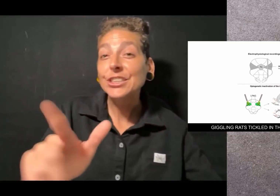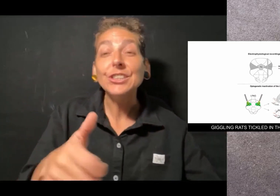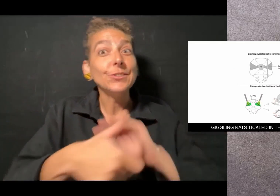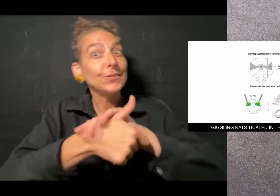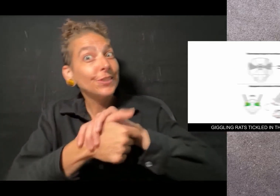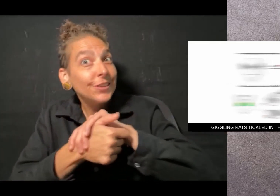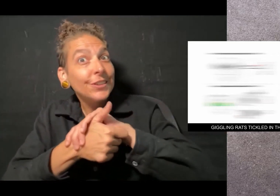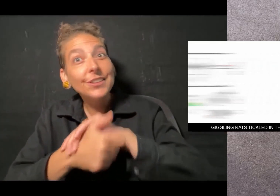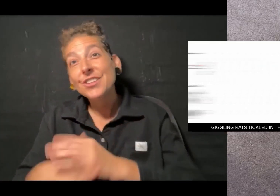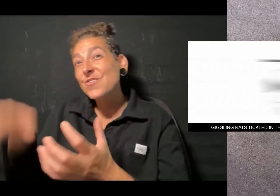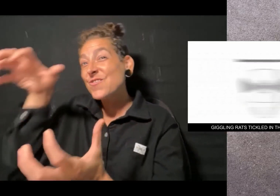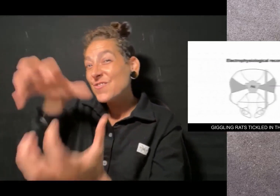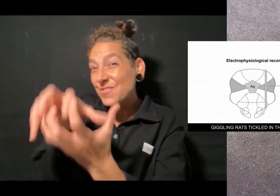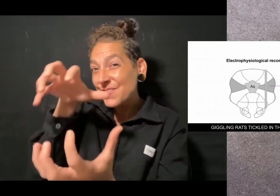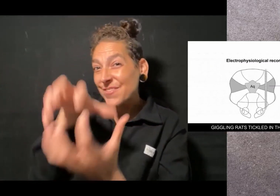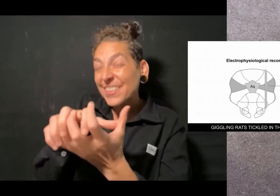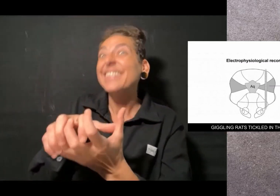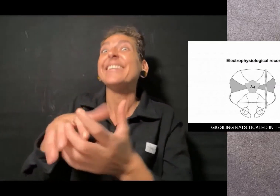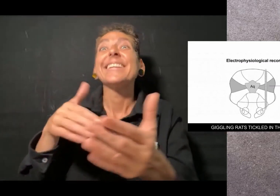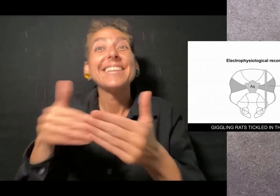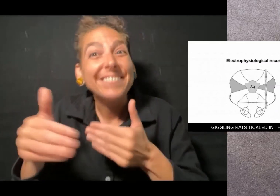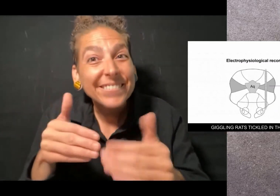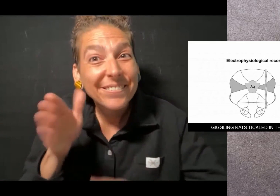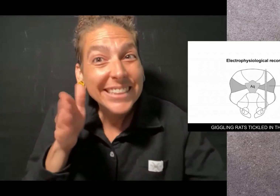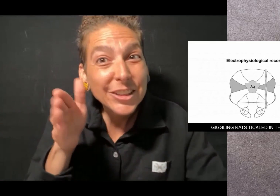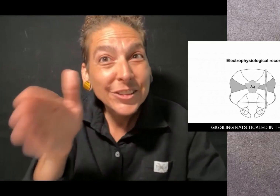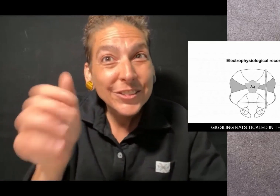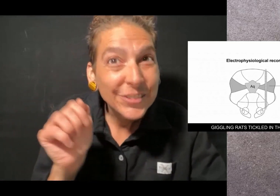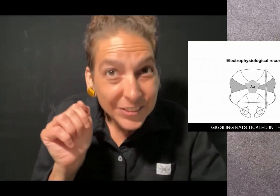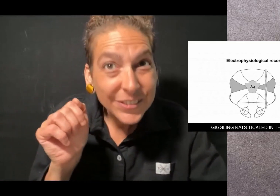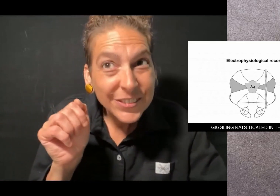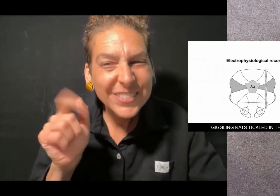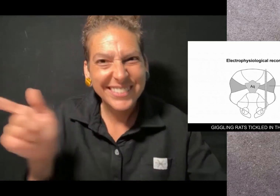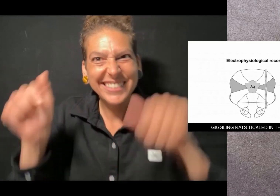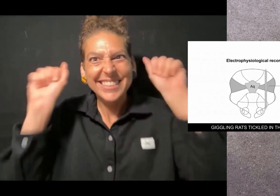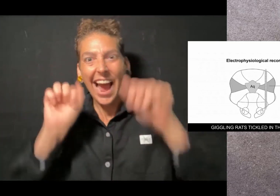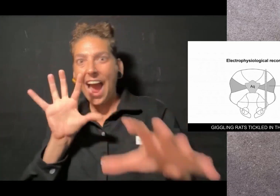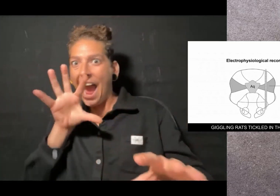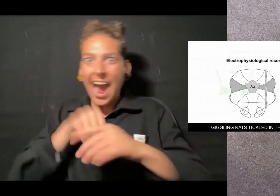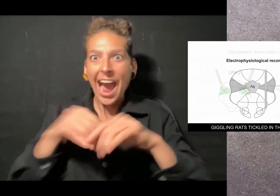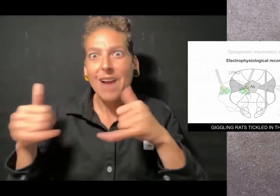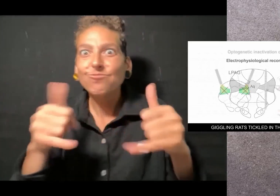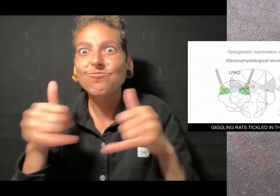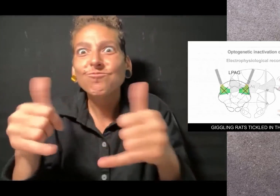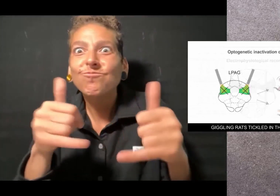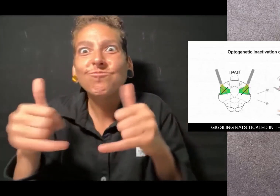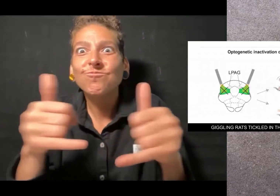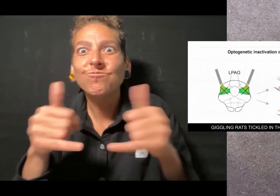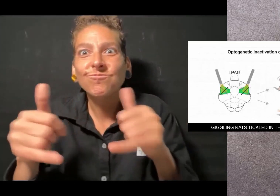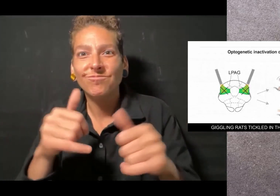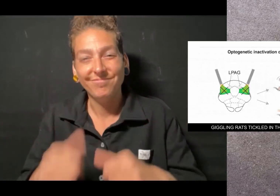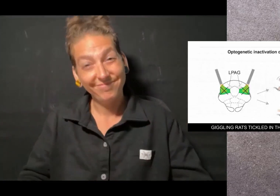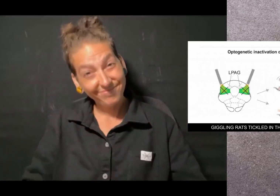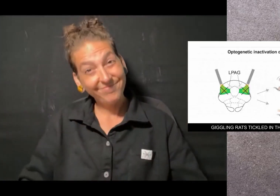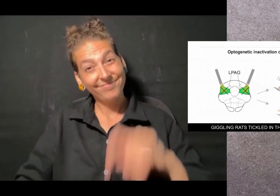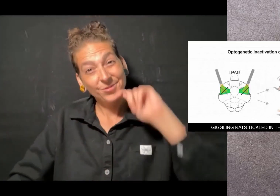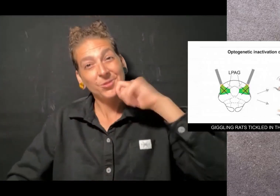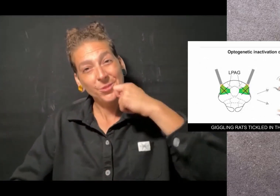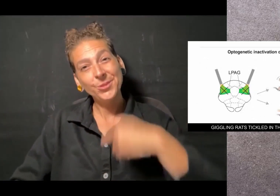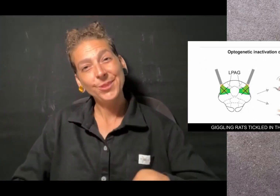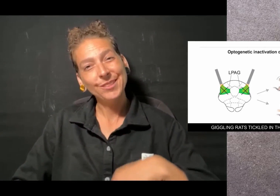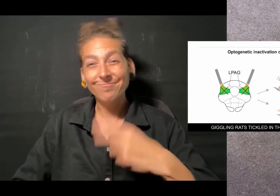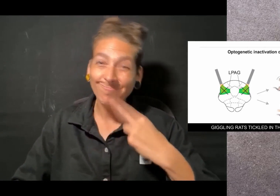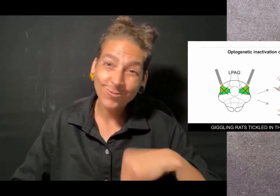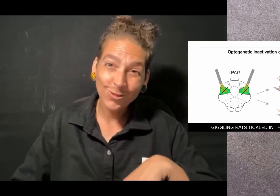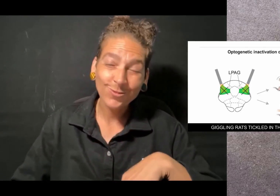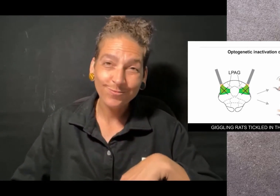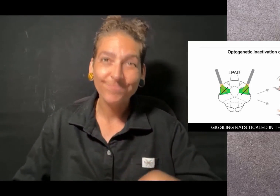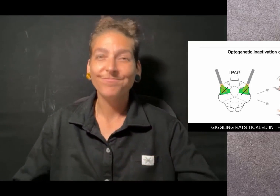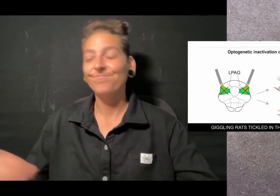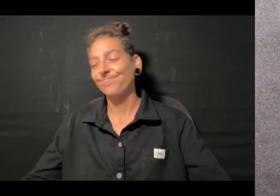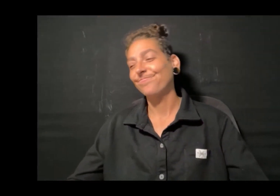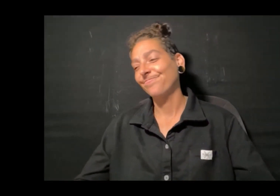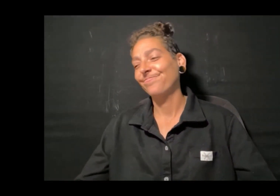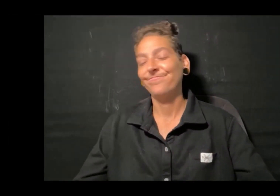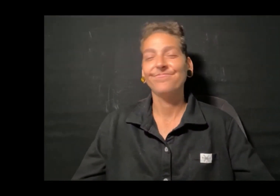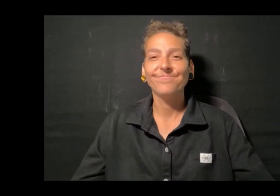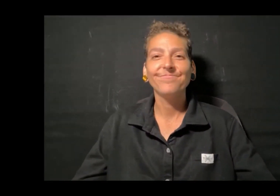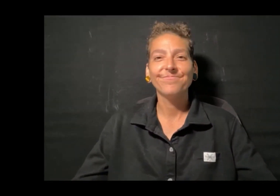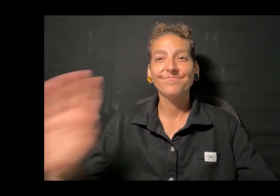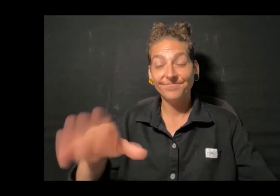lizards turtles crocodiles and even fish can engage in play so cool and cute Sign1News